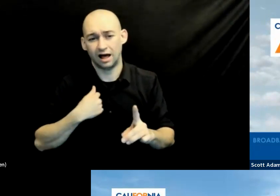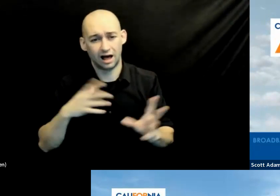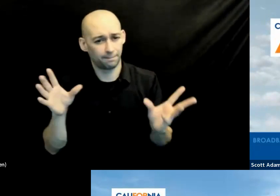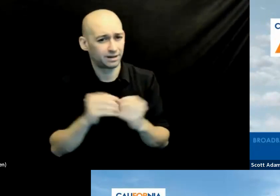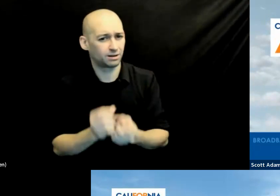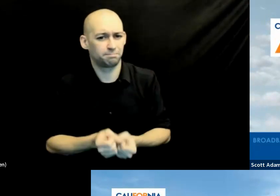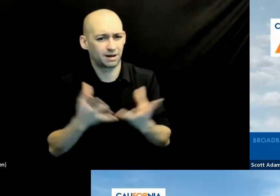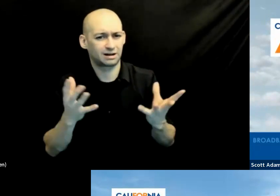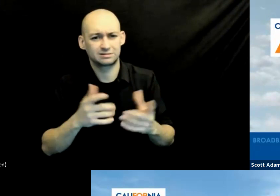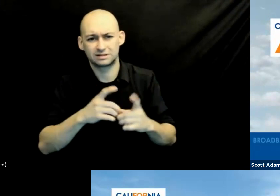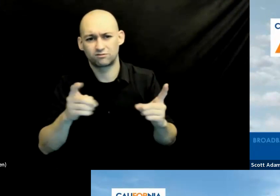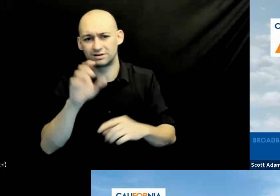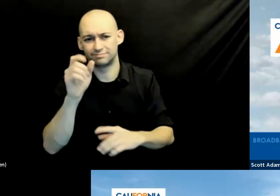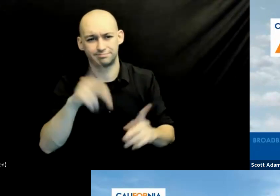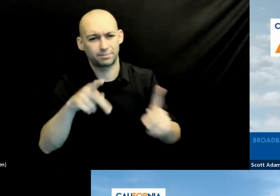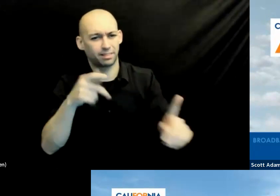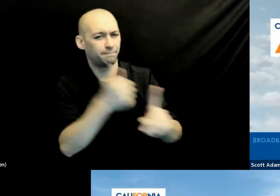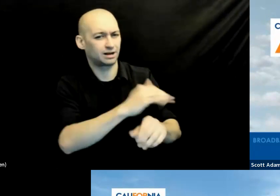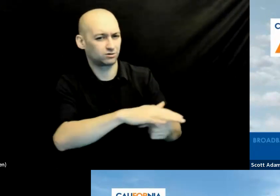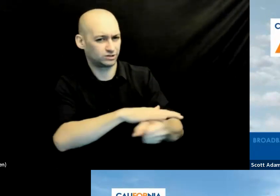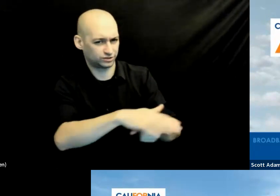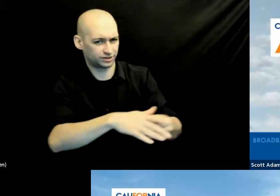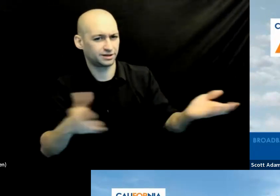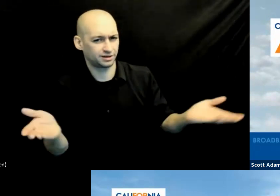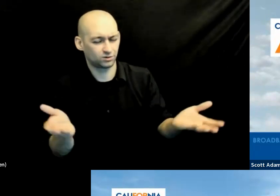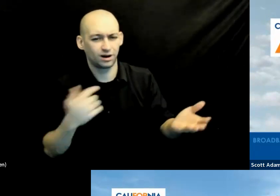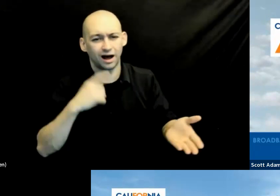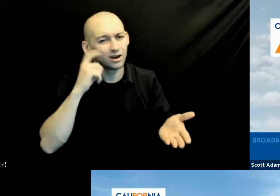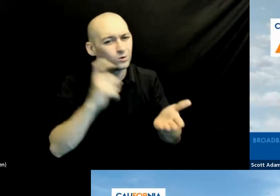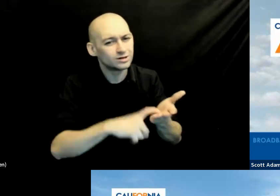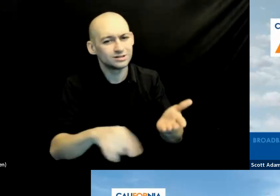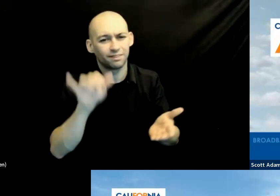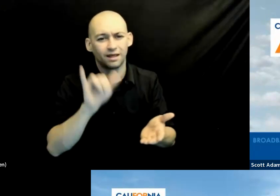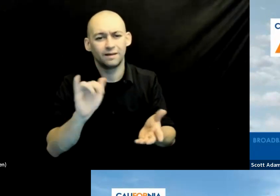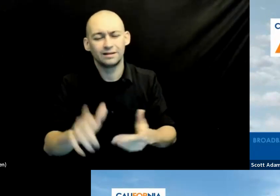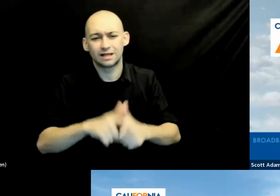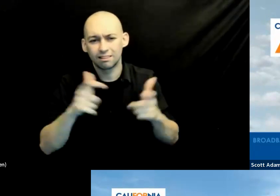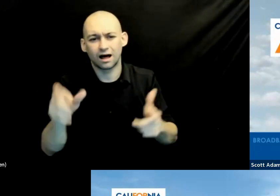different stakeholders here regionally and what I'm noticing is that there's a lot of different